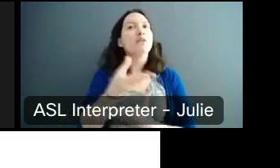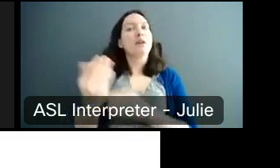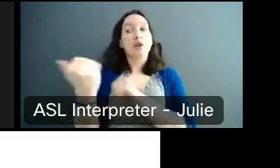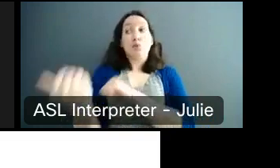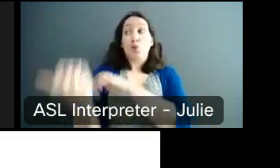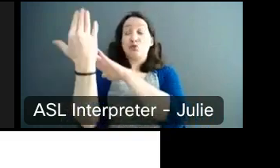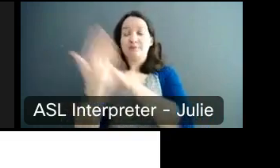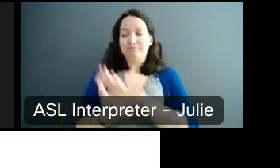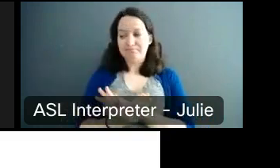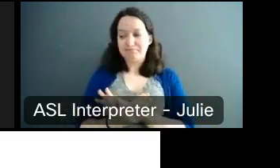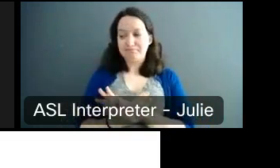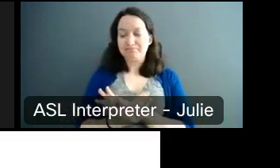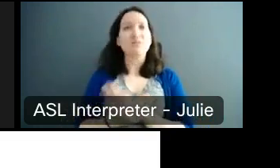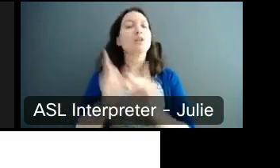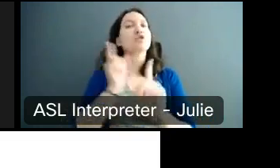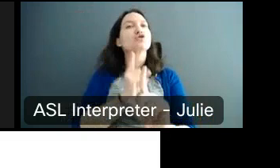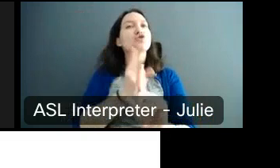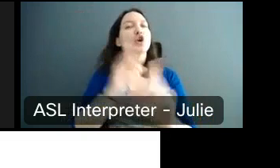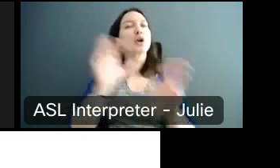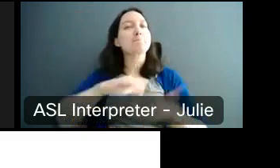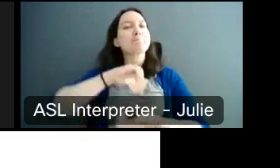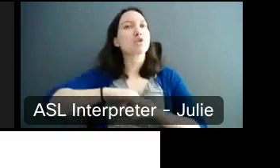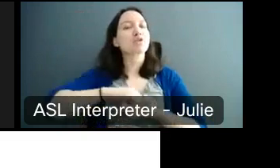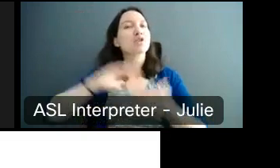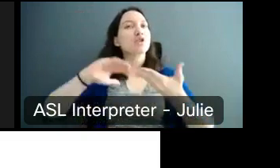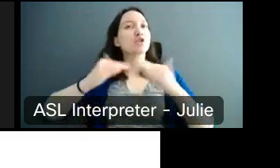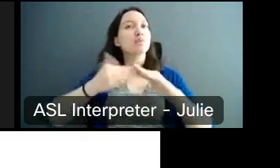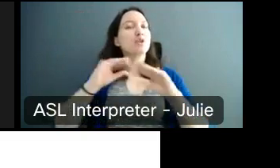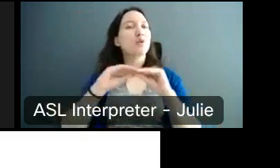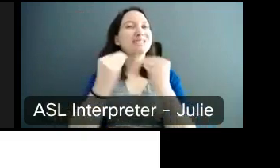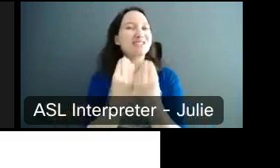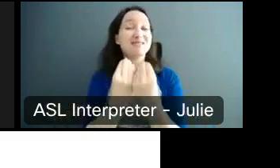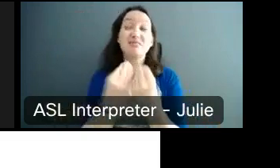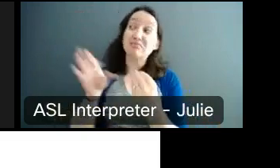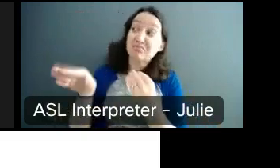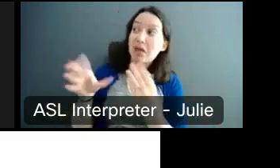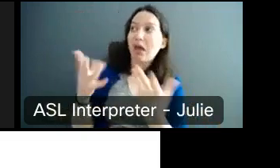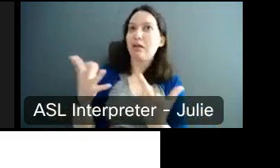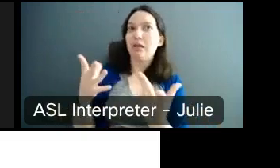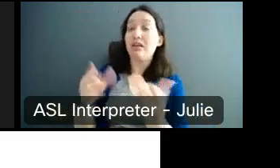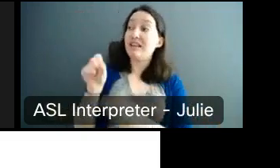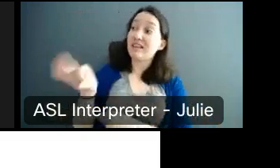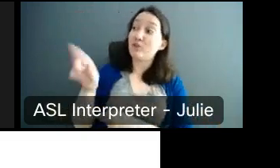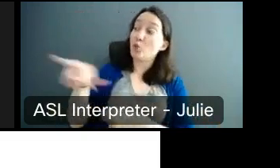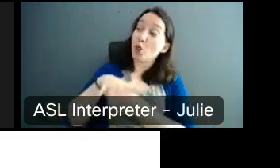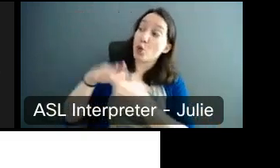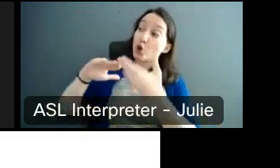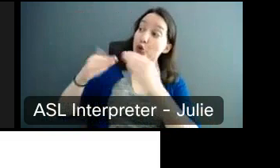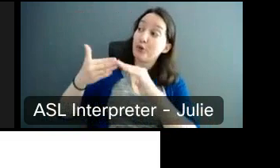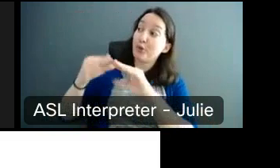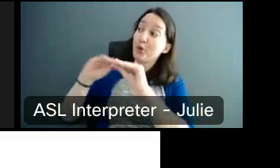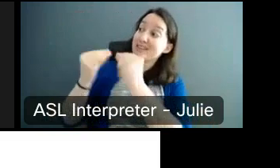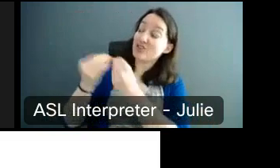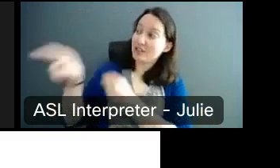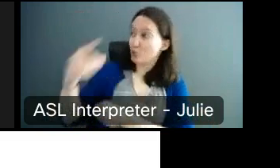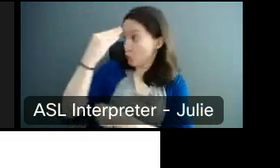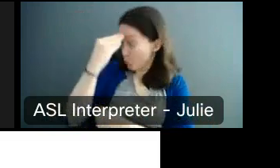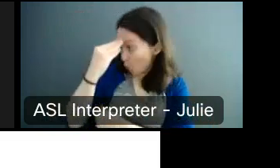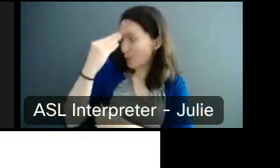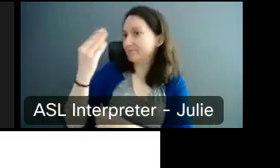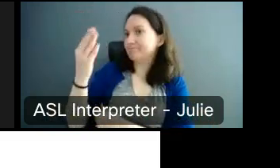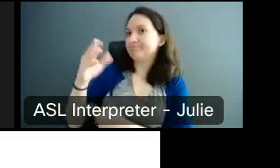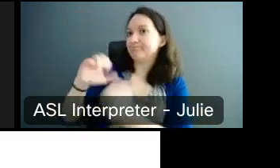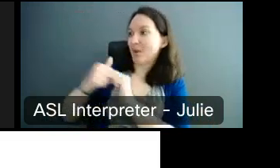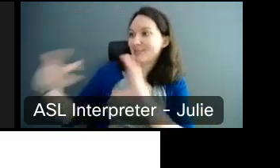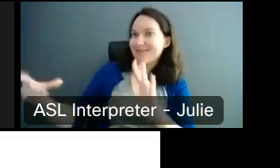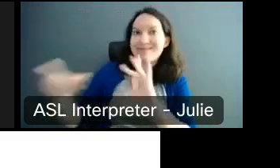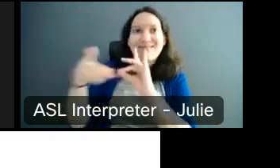Targeted partnerships with community based organizations, right. And to say you are a local community based organization who knows how to connect people to healthy food.